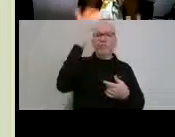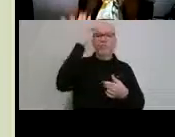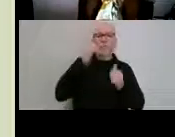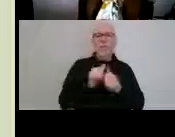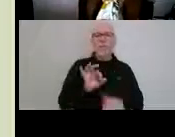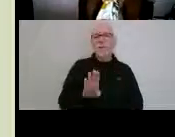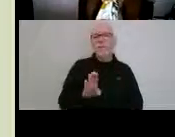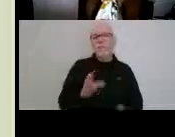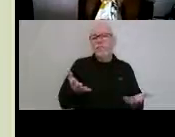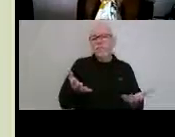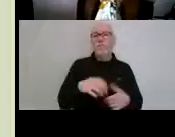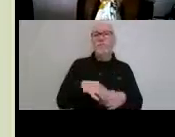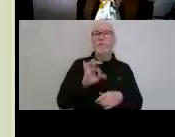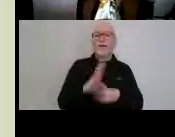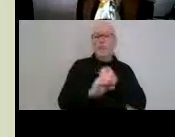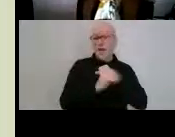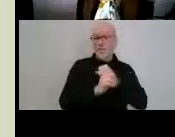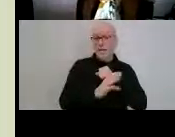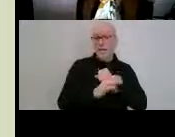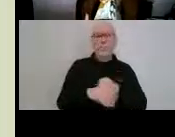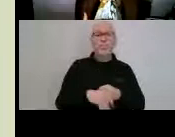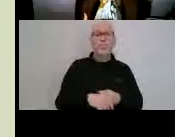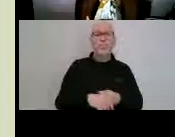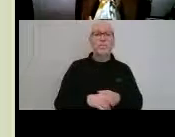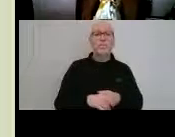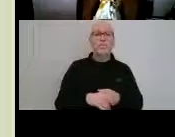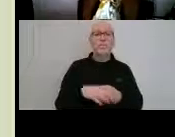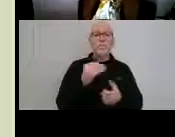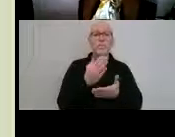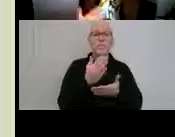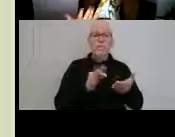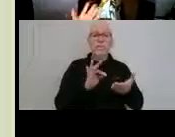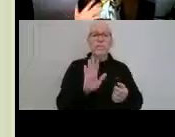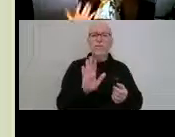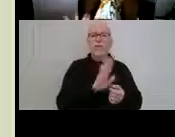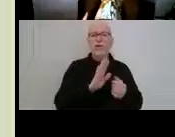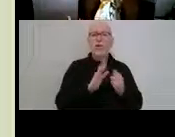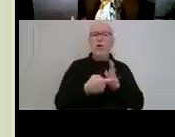and with Facebook advertisements and some of their automated intelligence systems